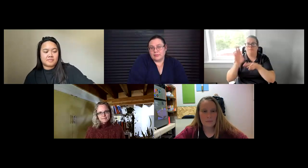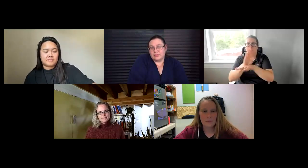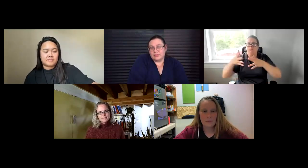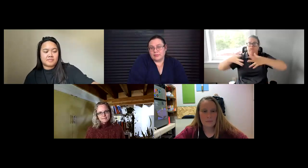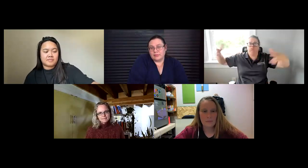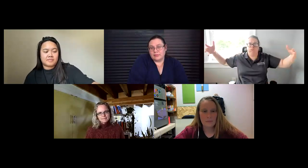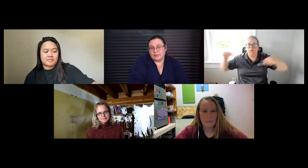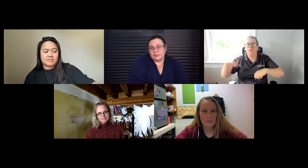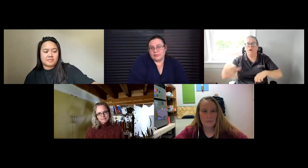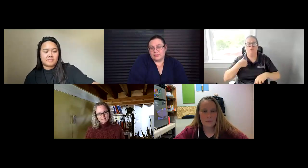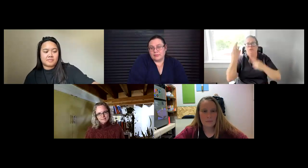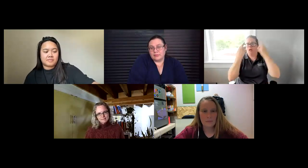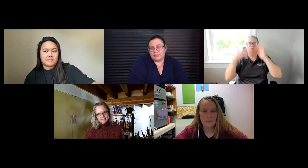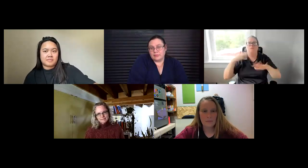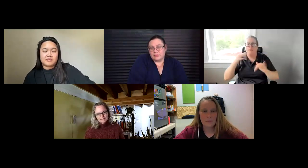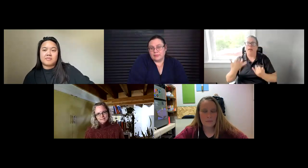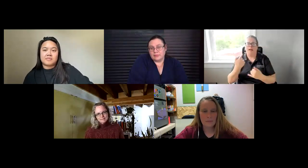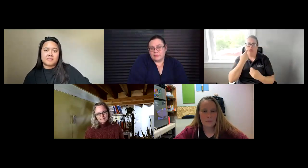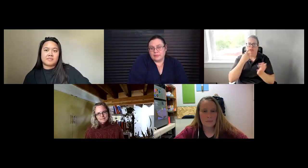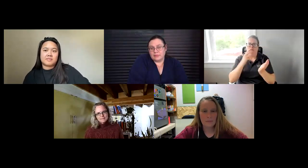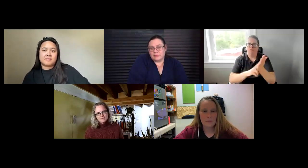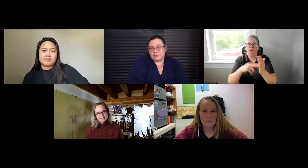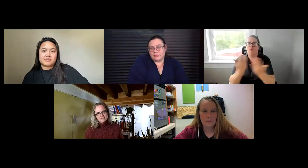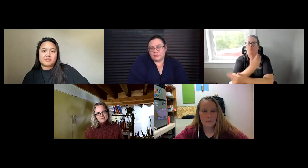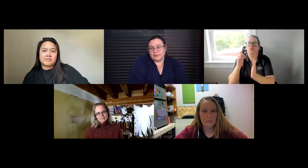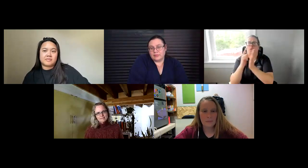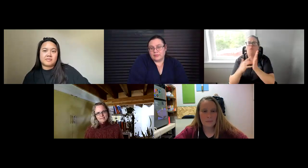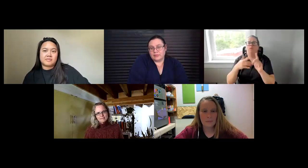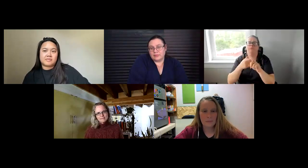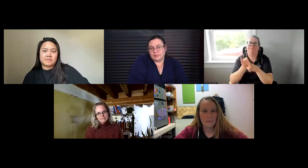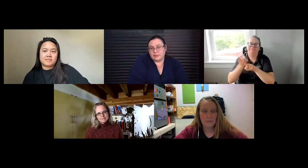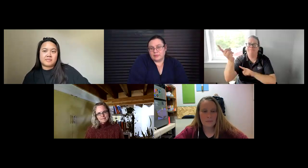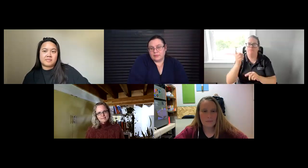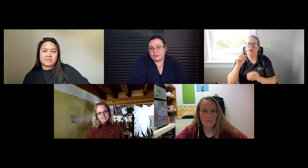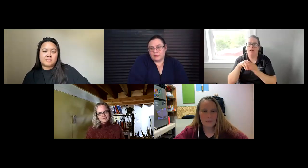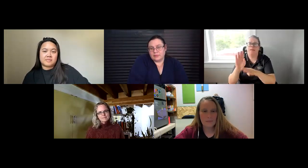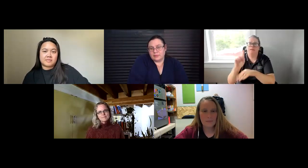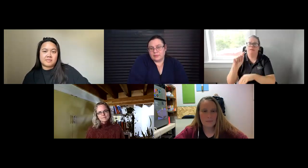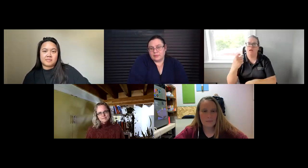there when it comes to owning a business so having somebody who specializes in that will help.